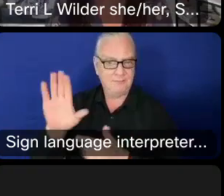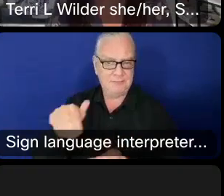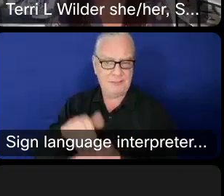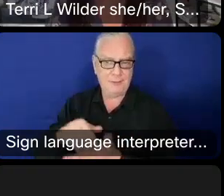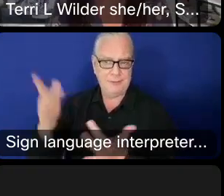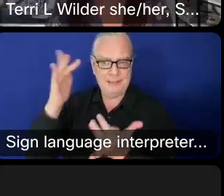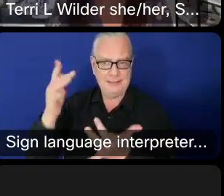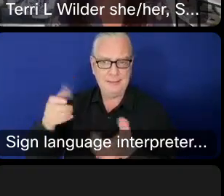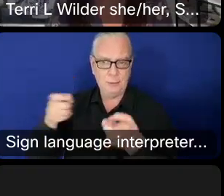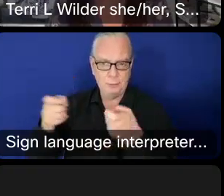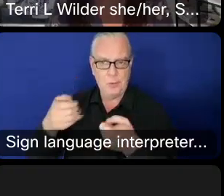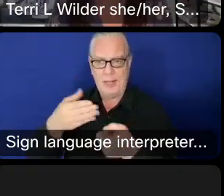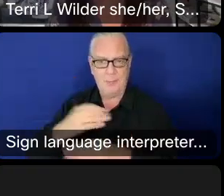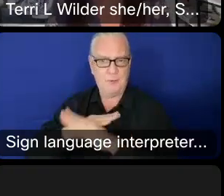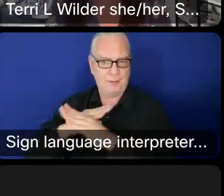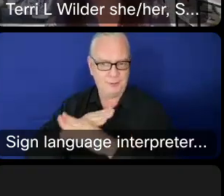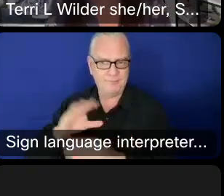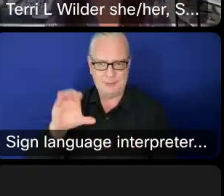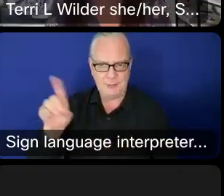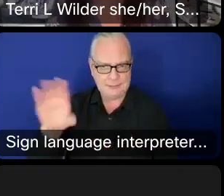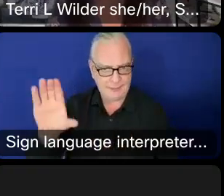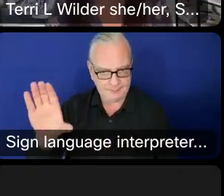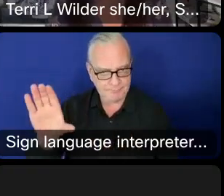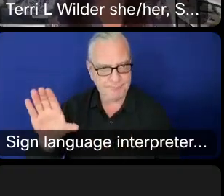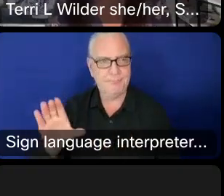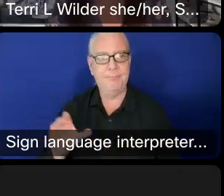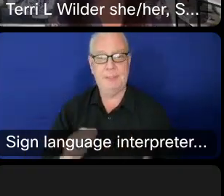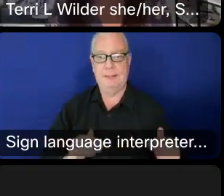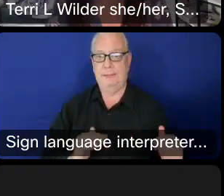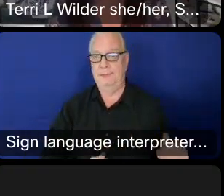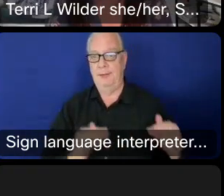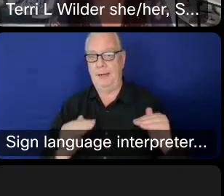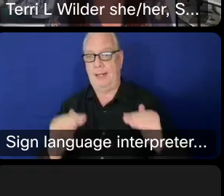Prevention, and this is the stage of disease diagnosis among